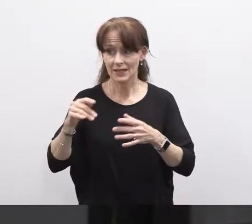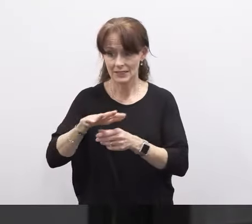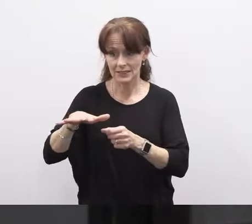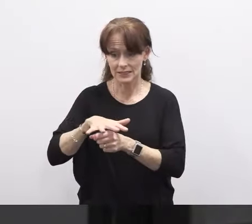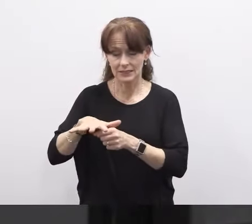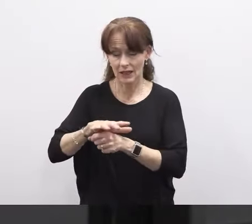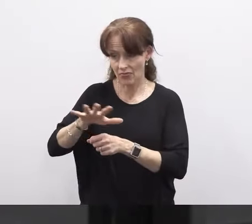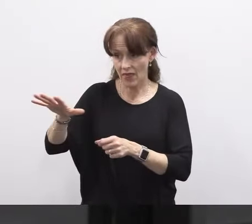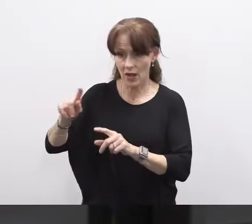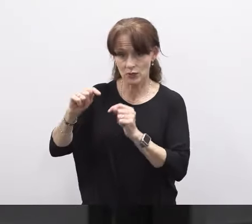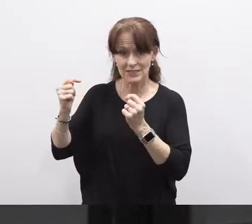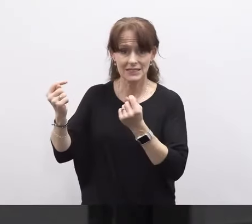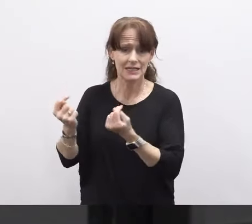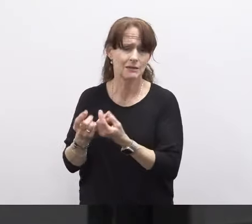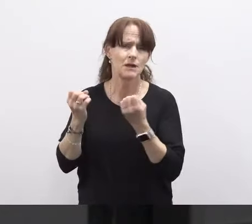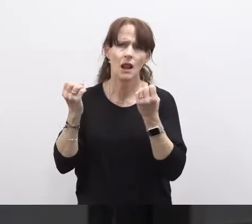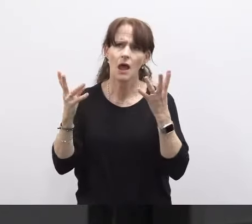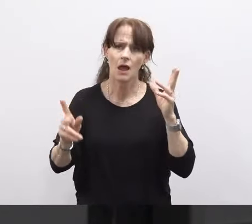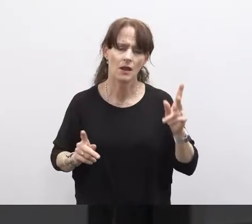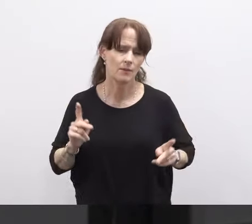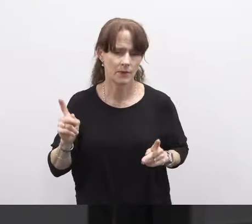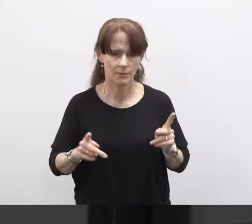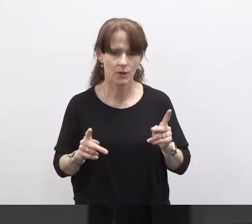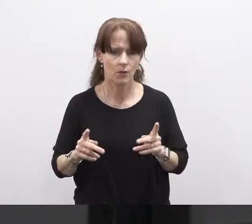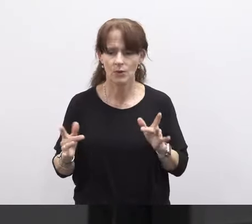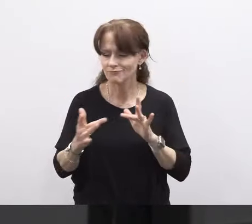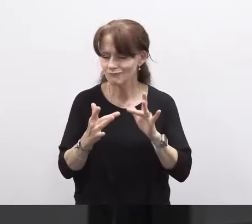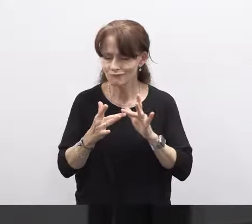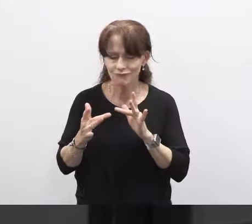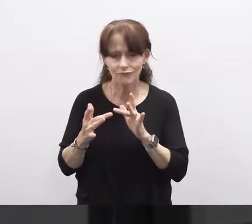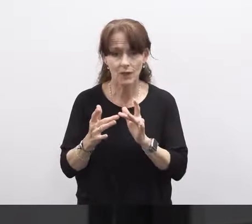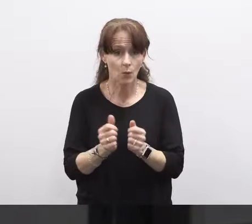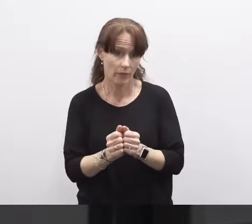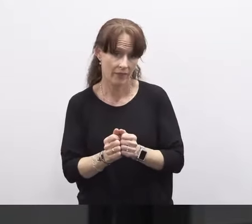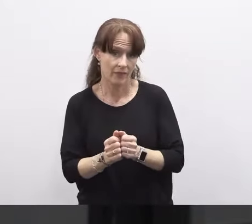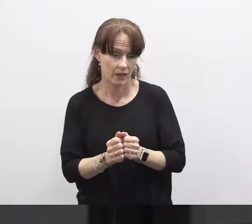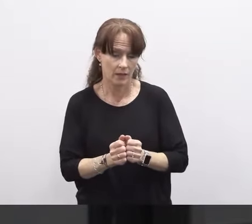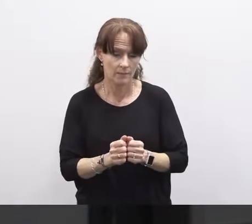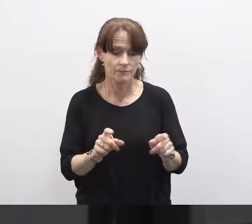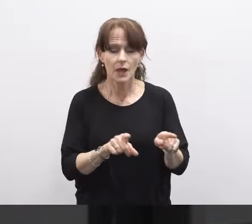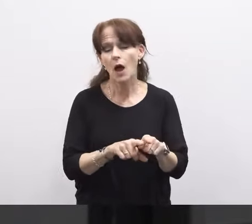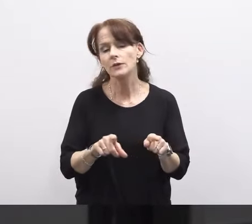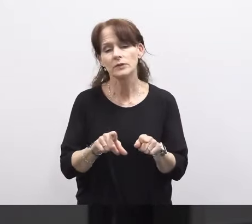and just a whole bunch of people that we come in contact to. And also audit committee.